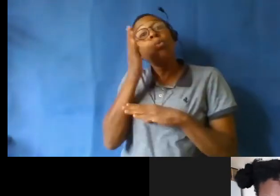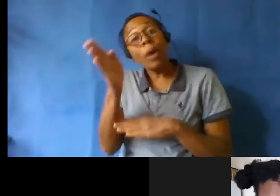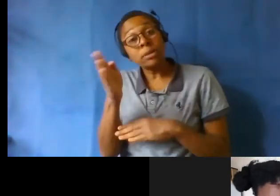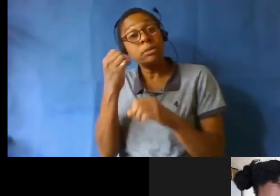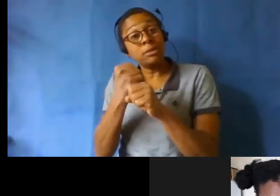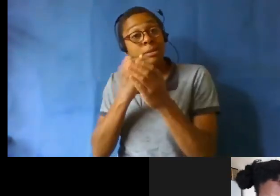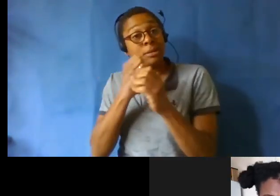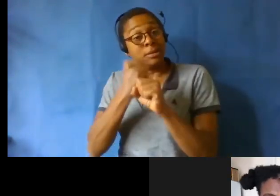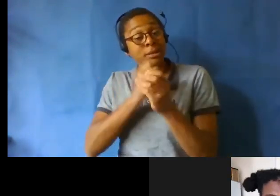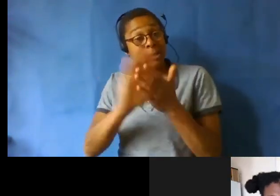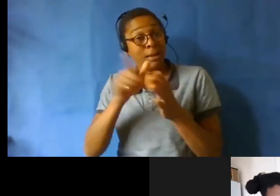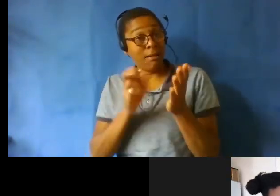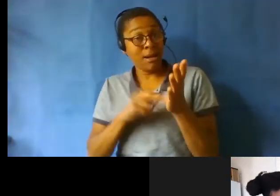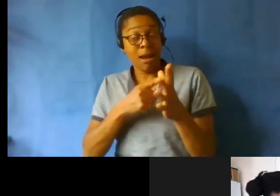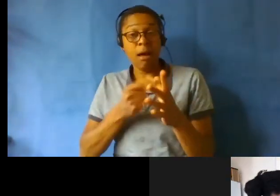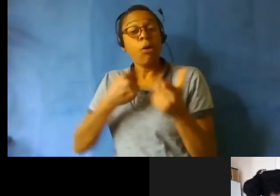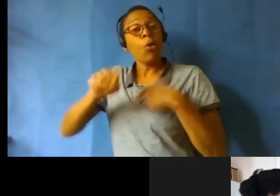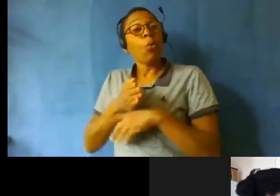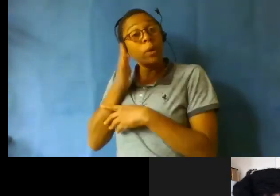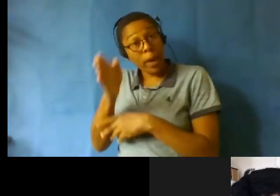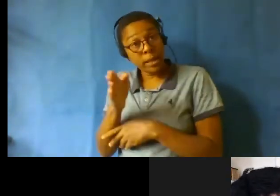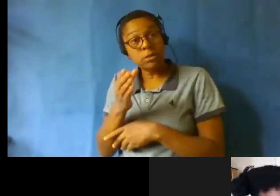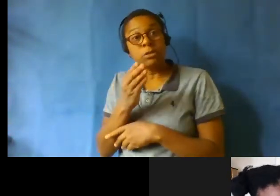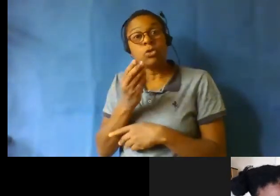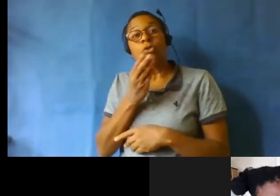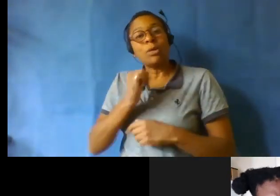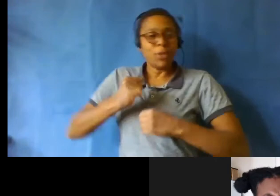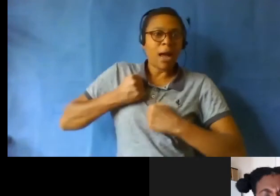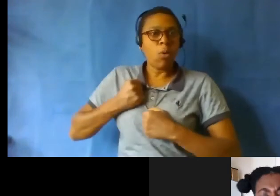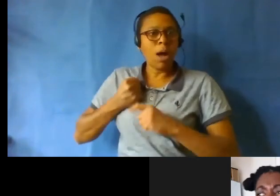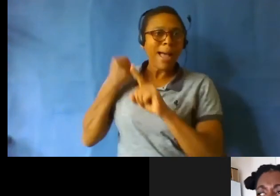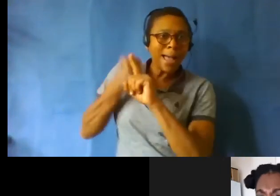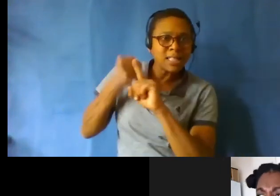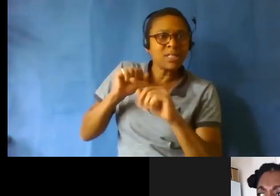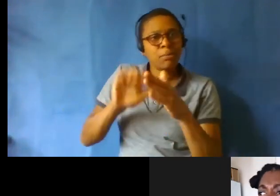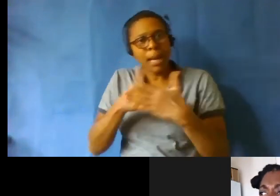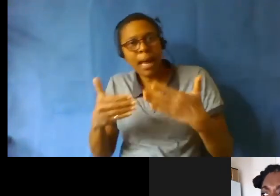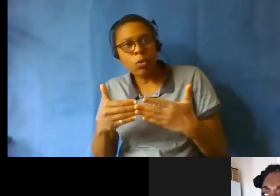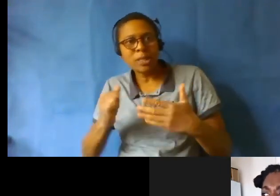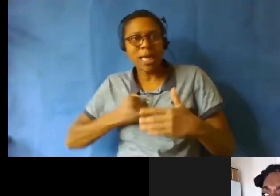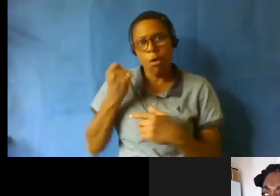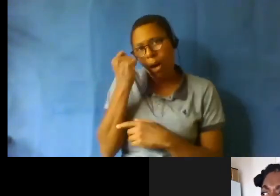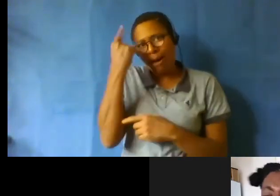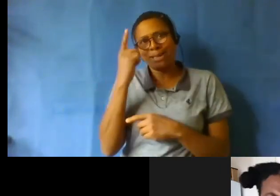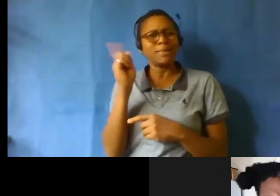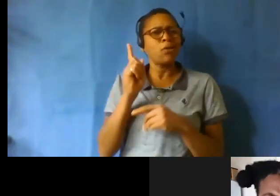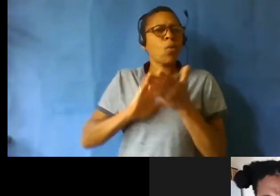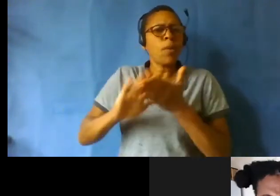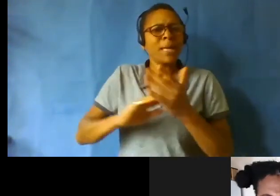activism language we went with our ideas about what freedom and autonomy means